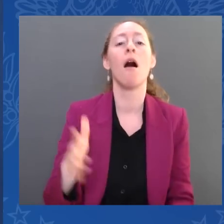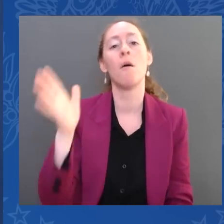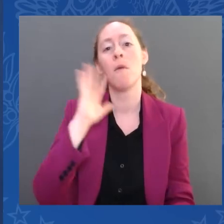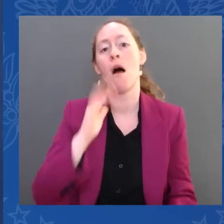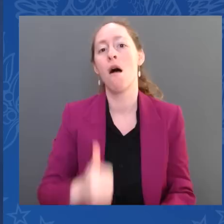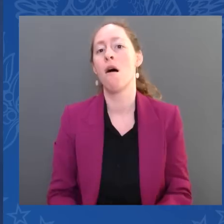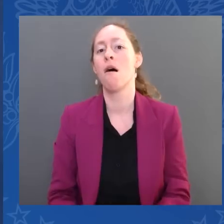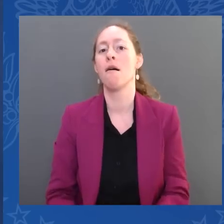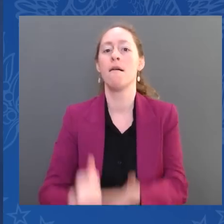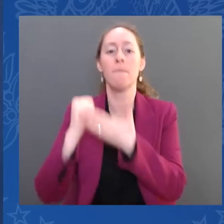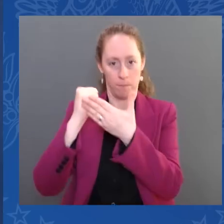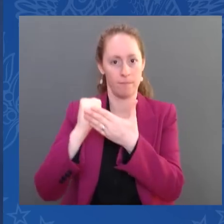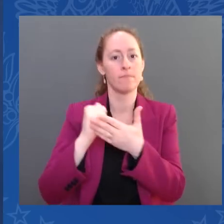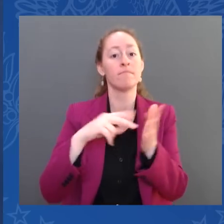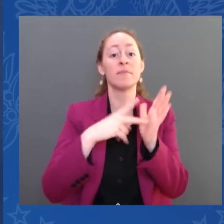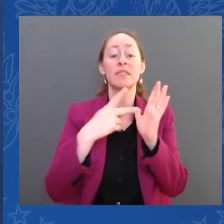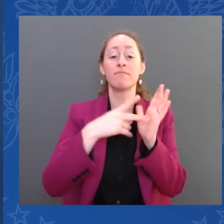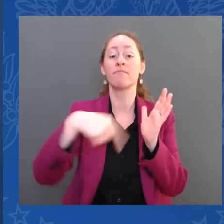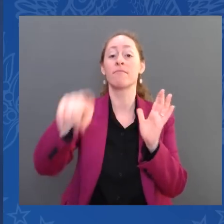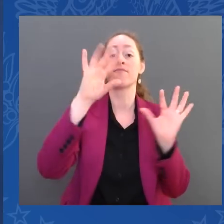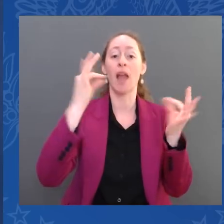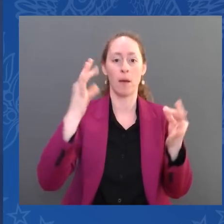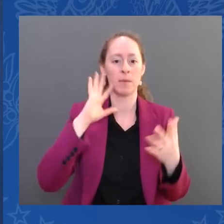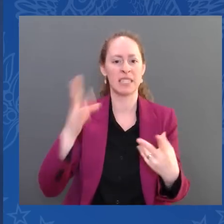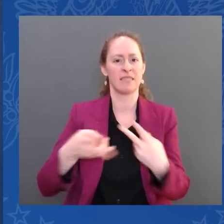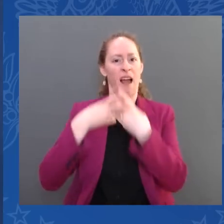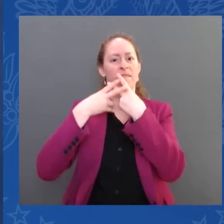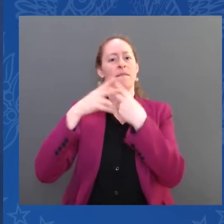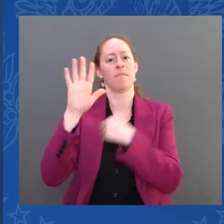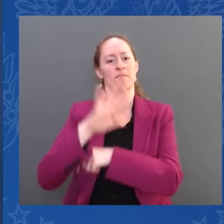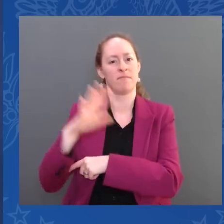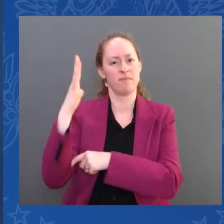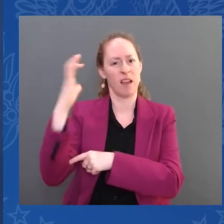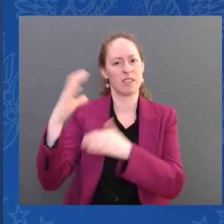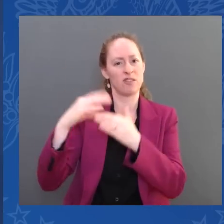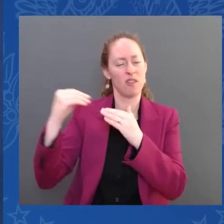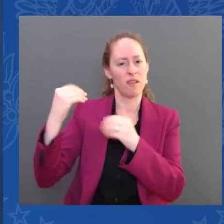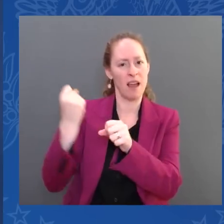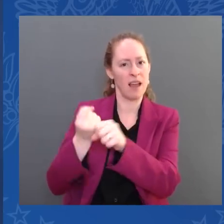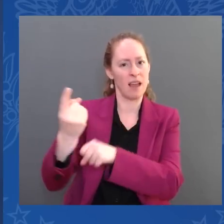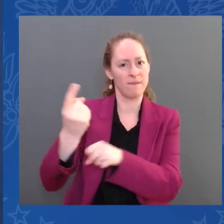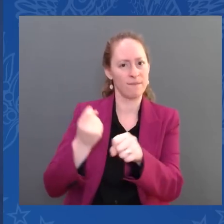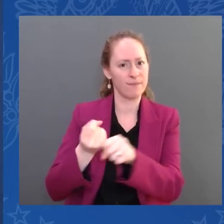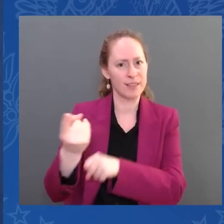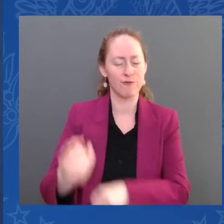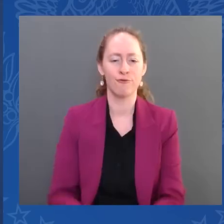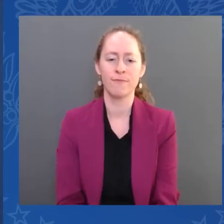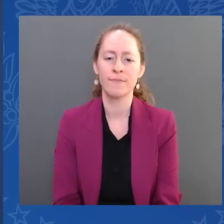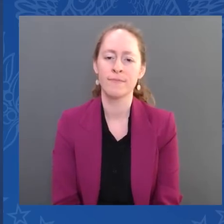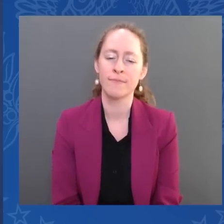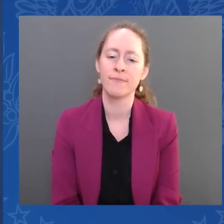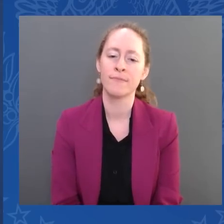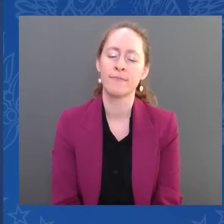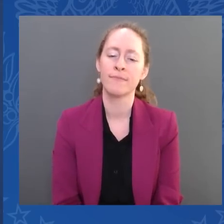In the long run, it would help families make America truly energy independent so, in the future, American families are no longer subject